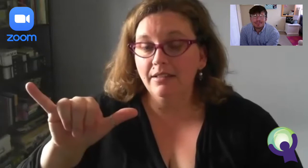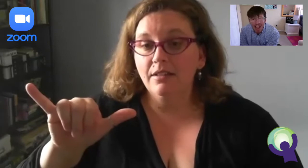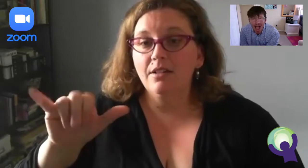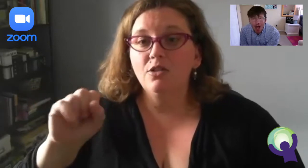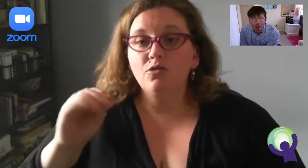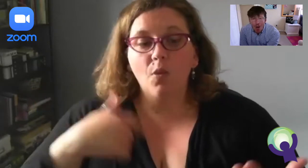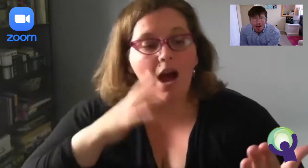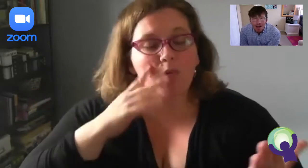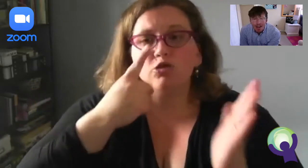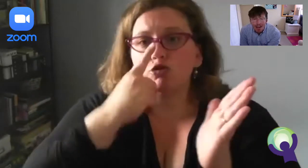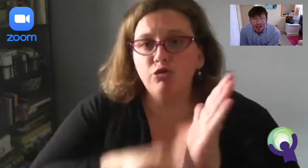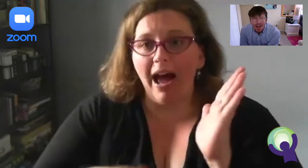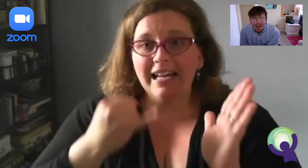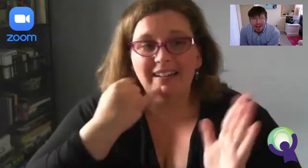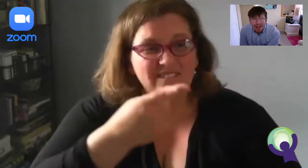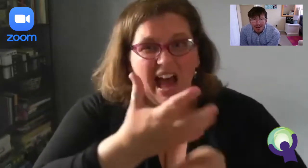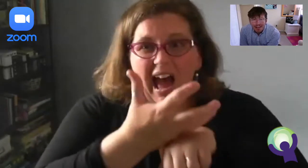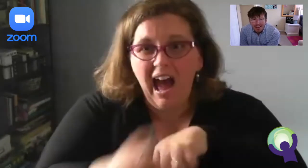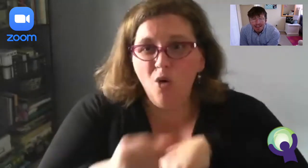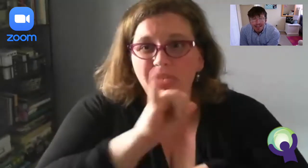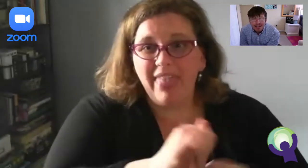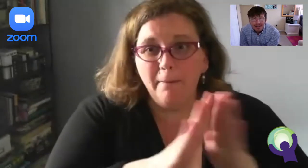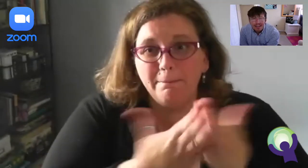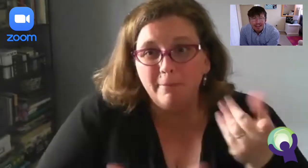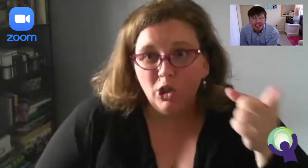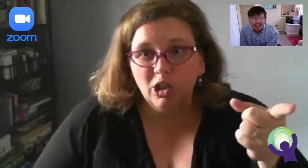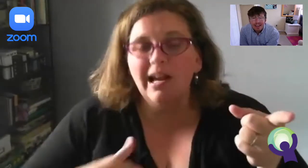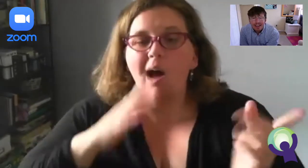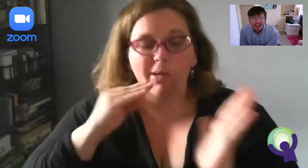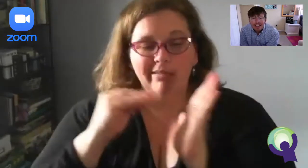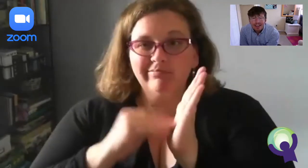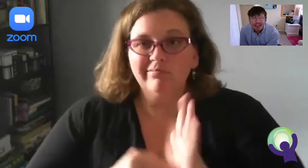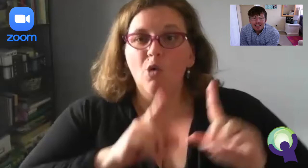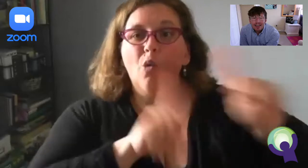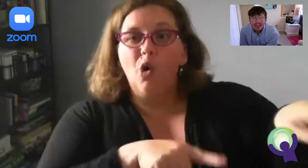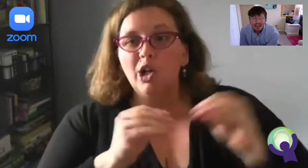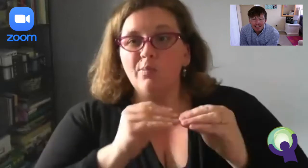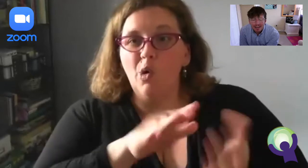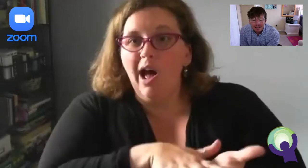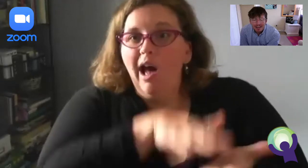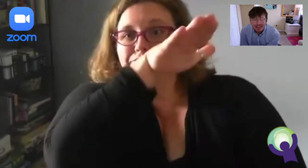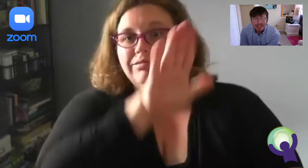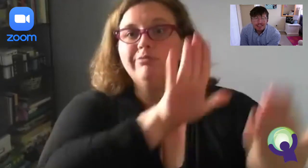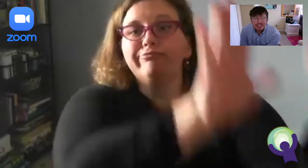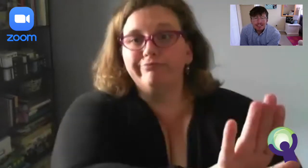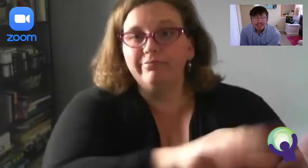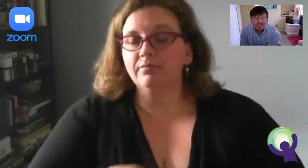in responsible for the inventory so i had to check if there was a book that had run out i had to order more books so that there